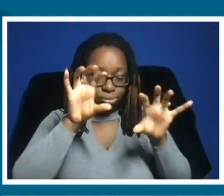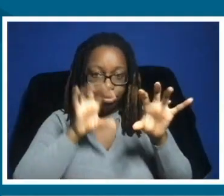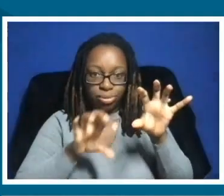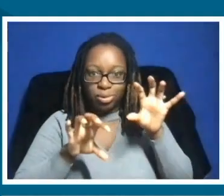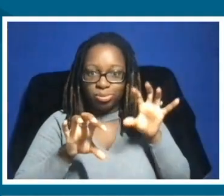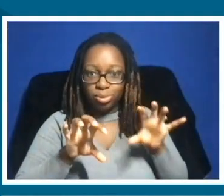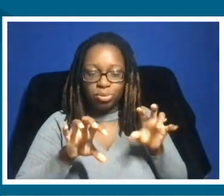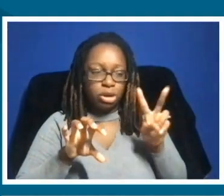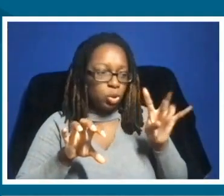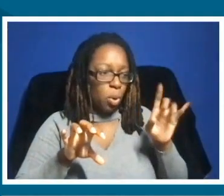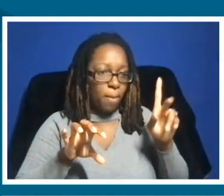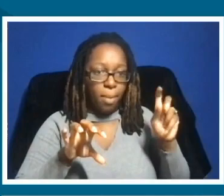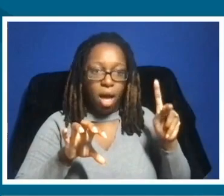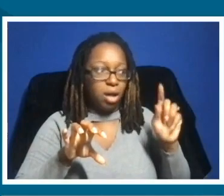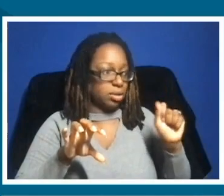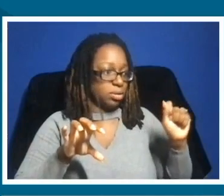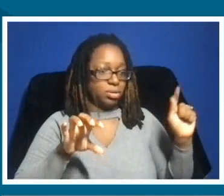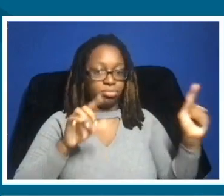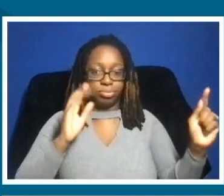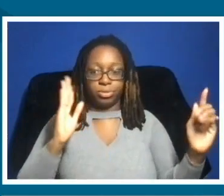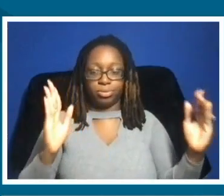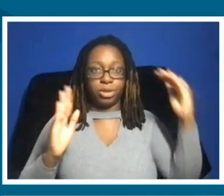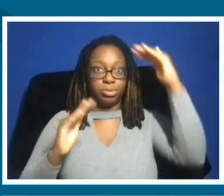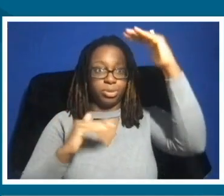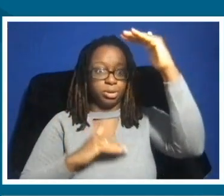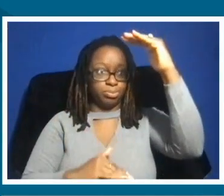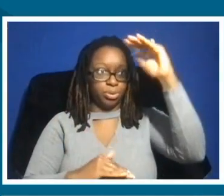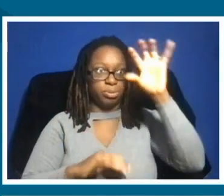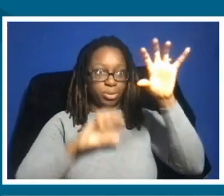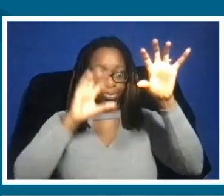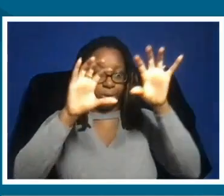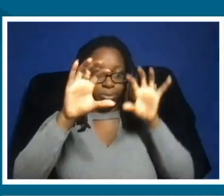those numbers are